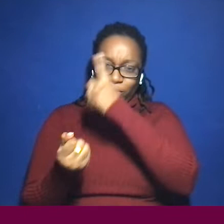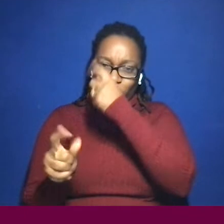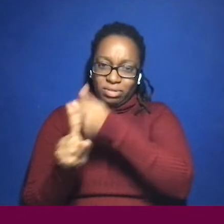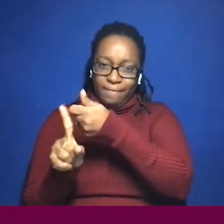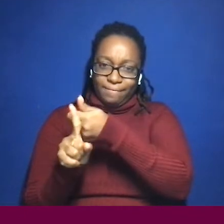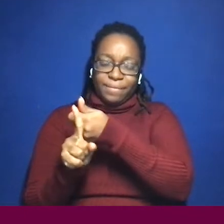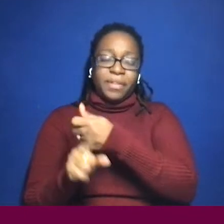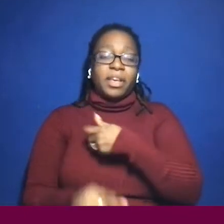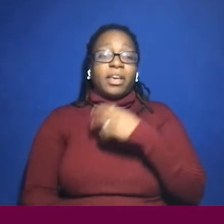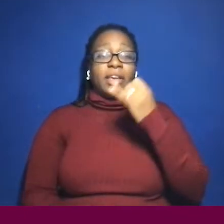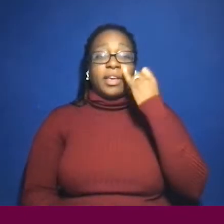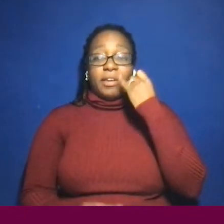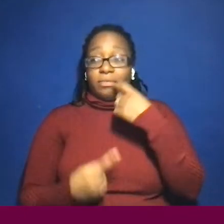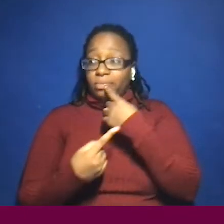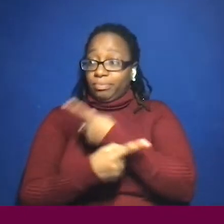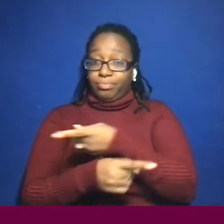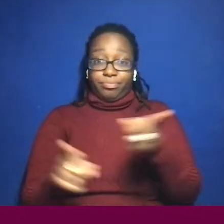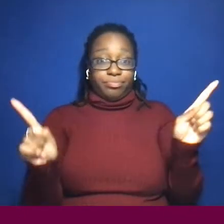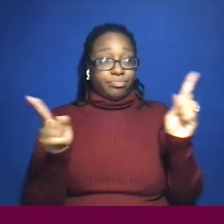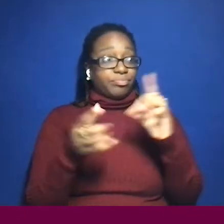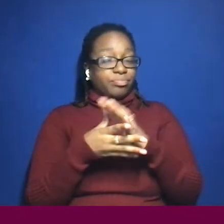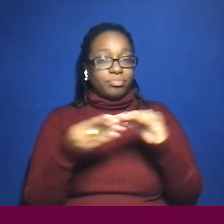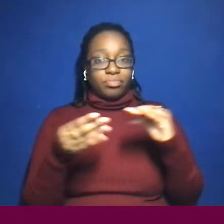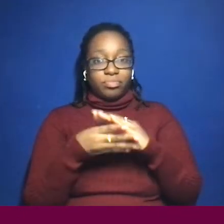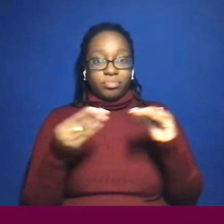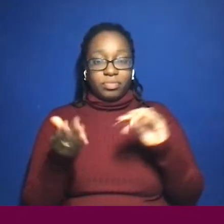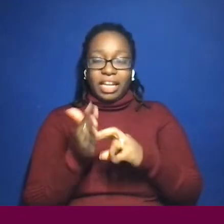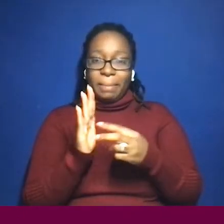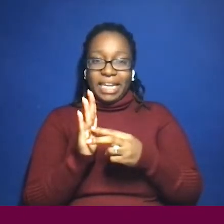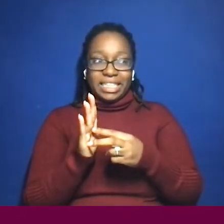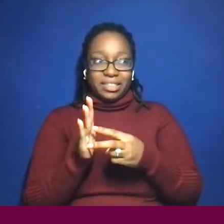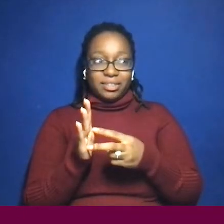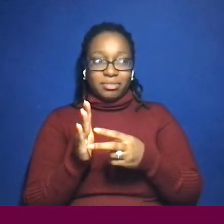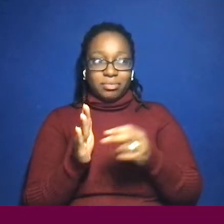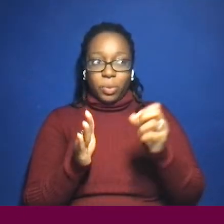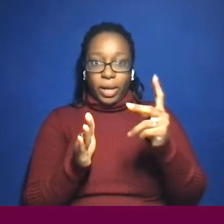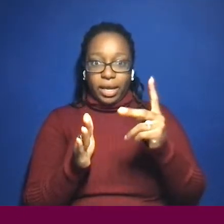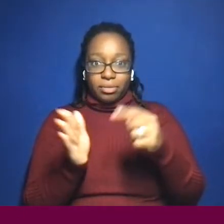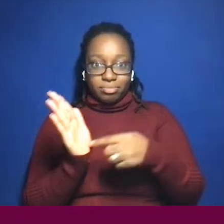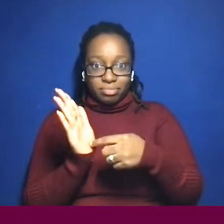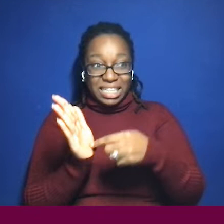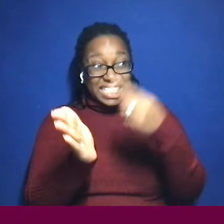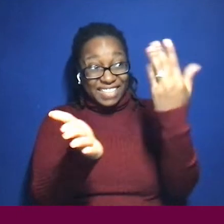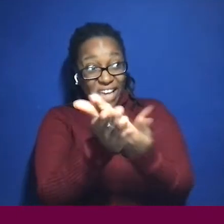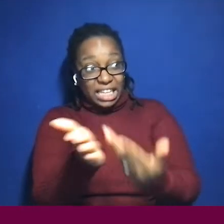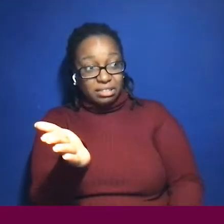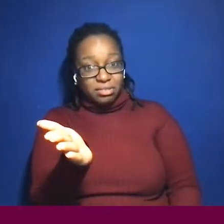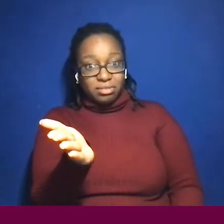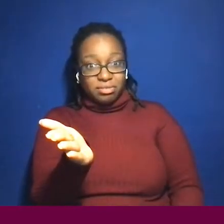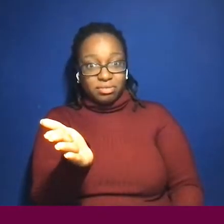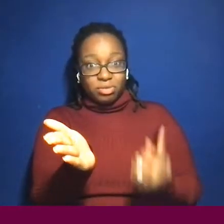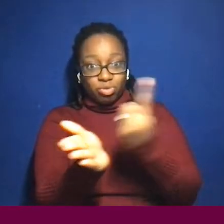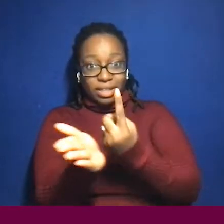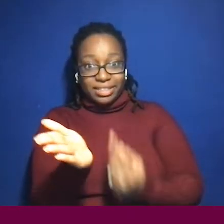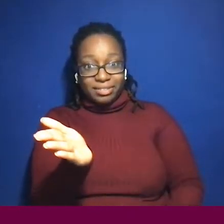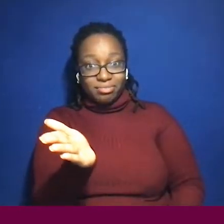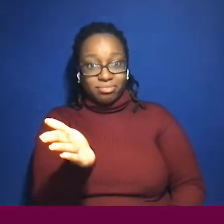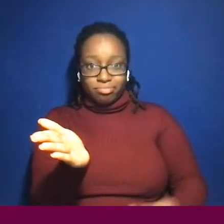stories, these are facts, right? It is a fact that these groups of individual, that people